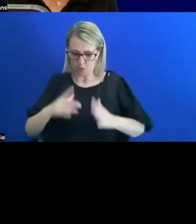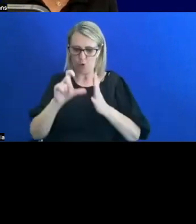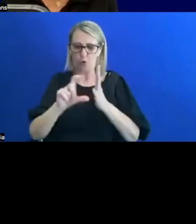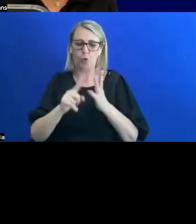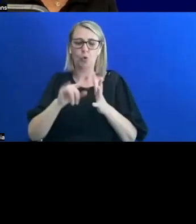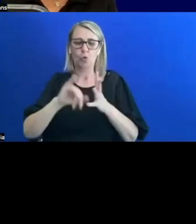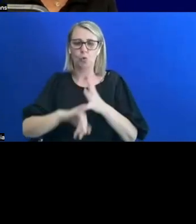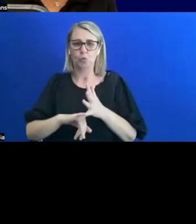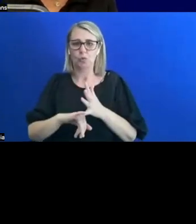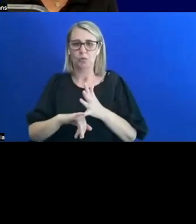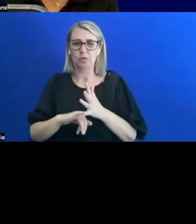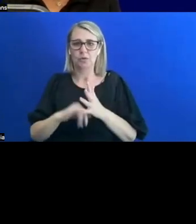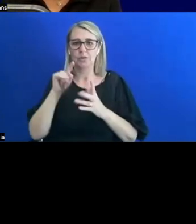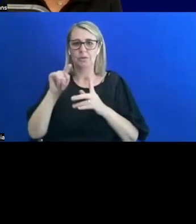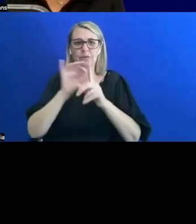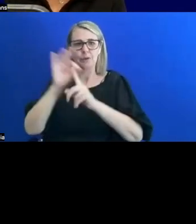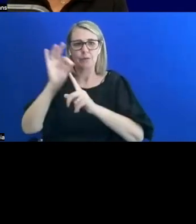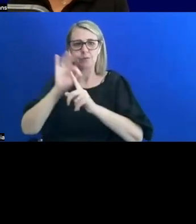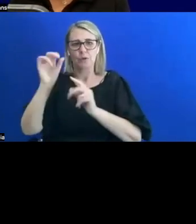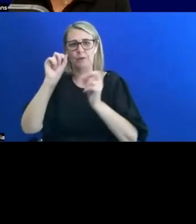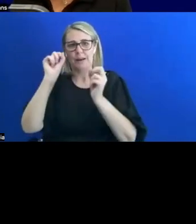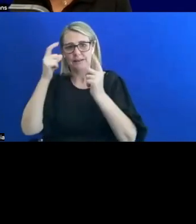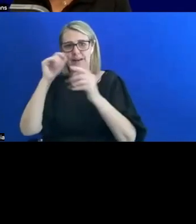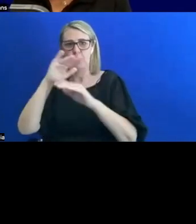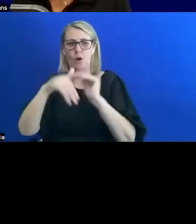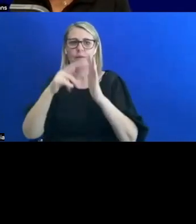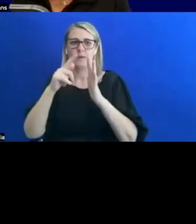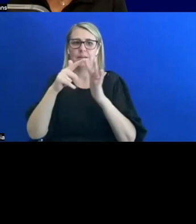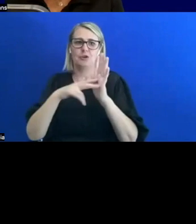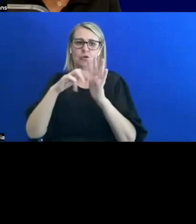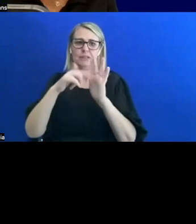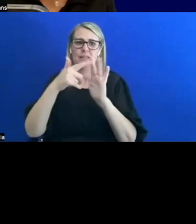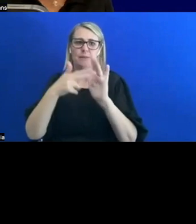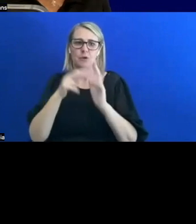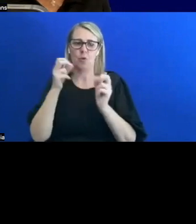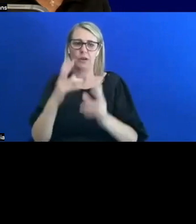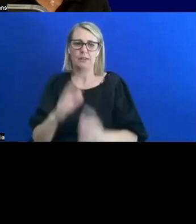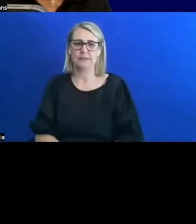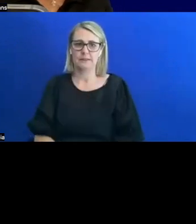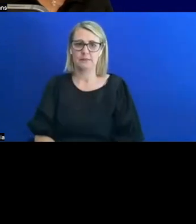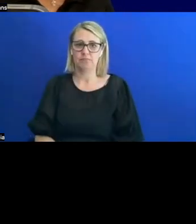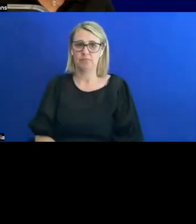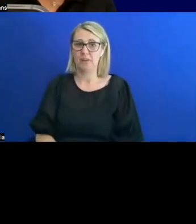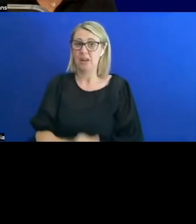interoception awareness. It is possible to train awareness of what is happening inside